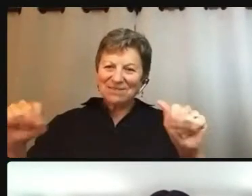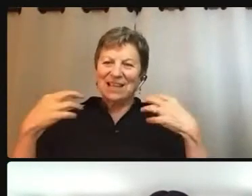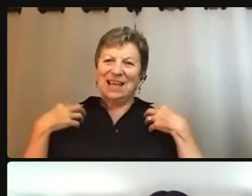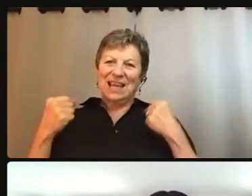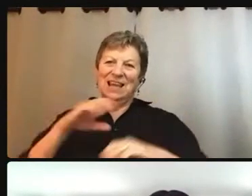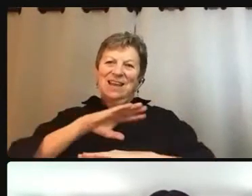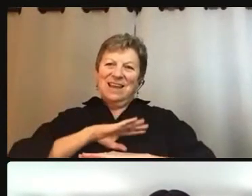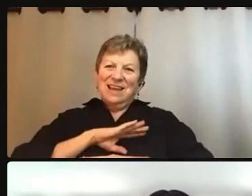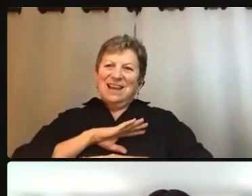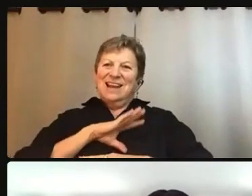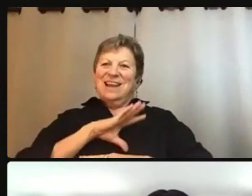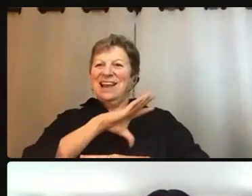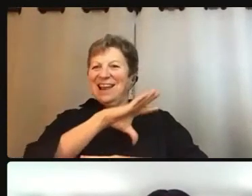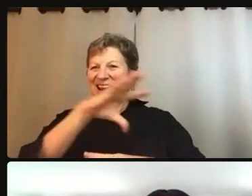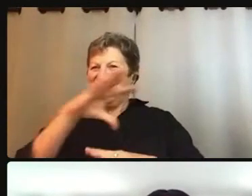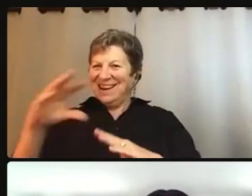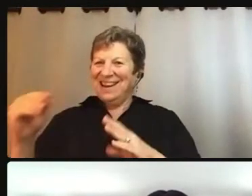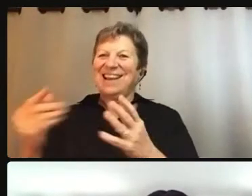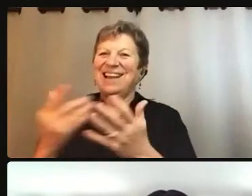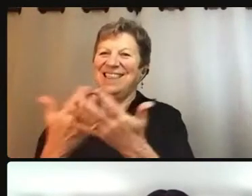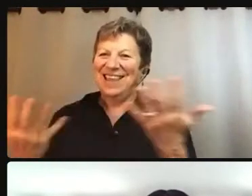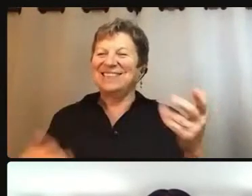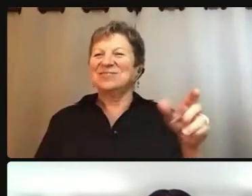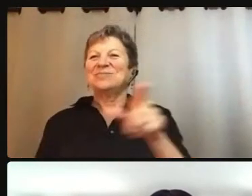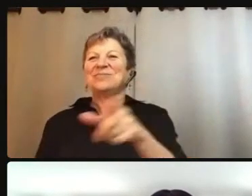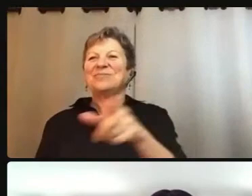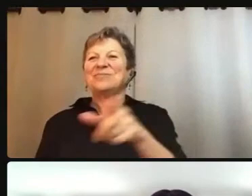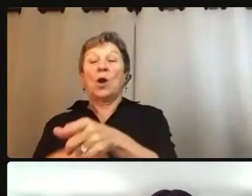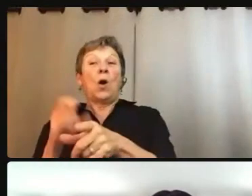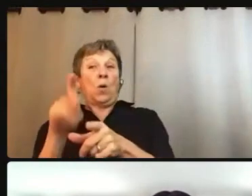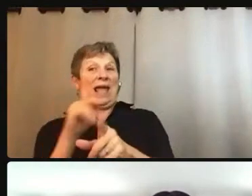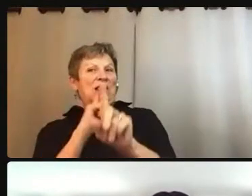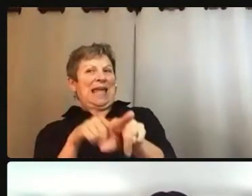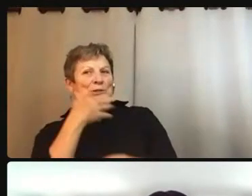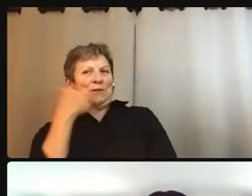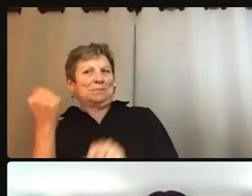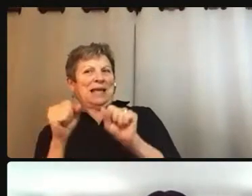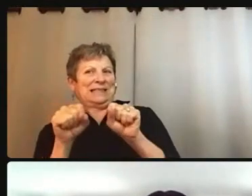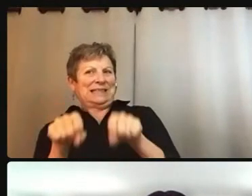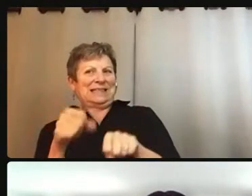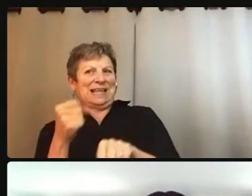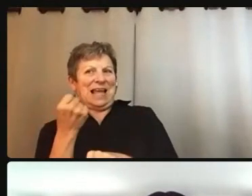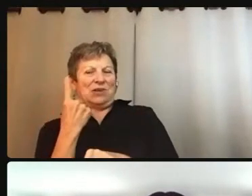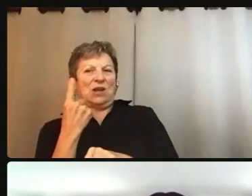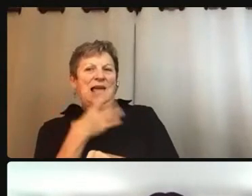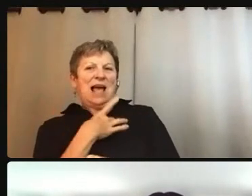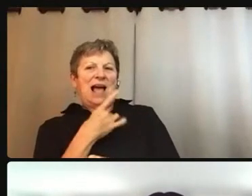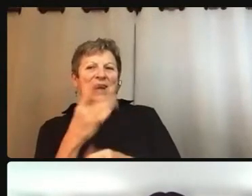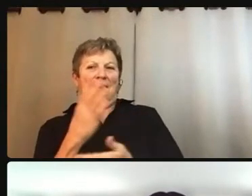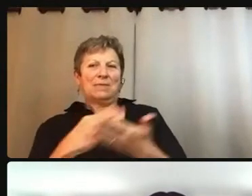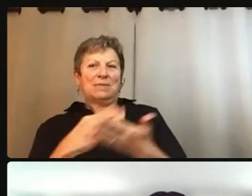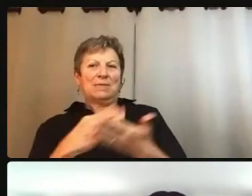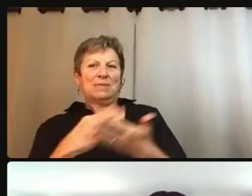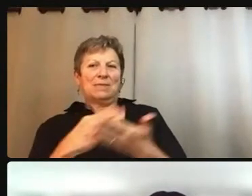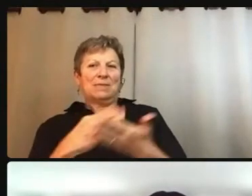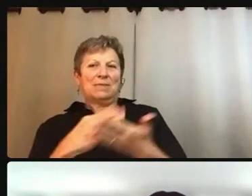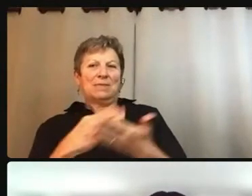AND KEEPS THE FOCUS ON OUR STUDENT SAFETY, WELL-BEING AD HIGH QUALITY EDUCATION?